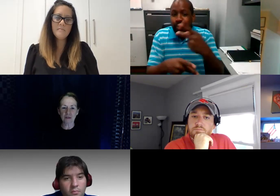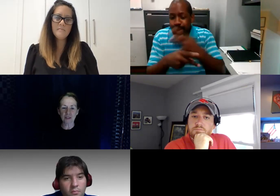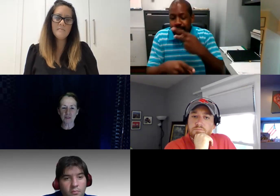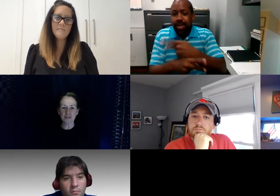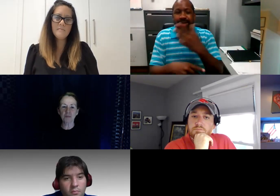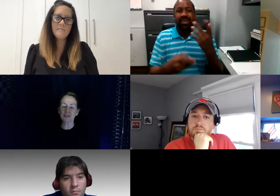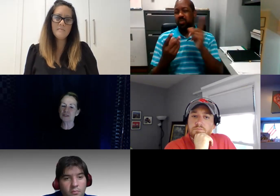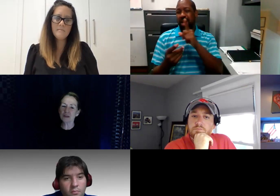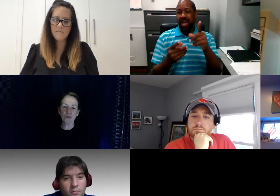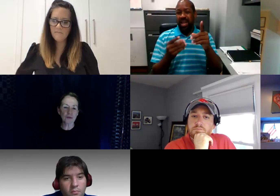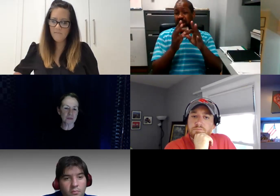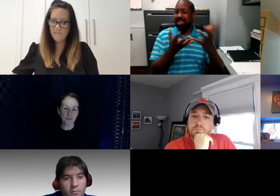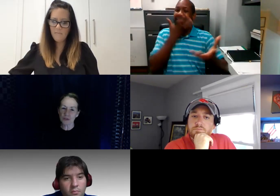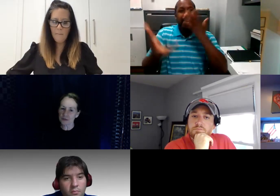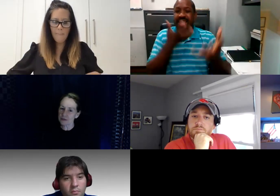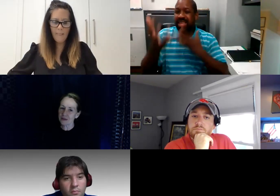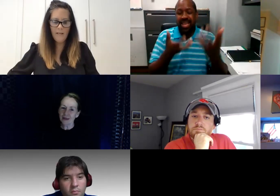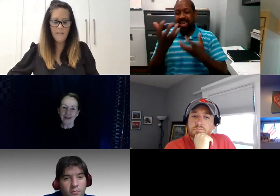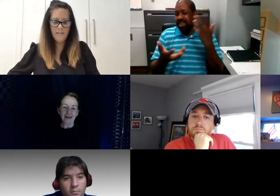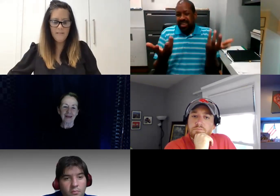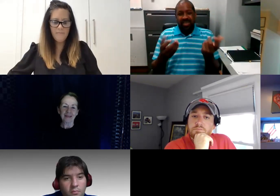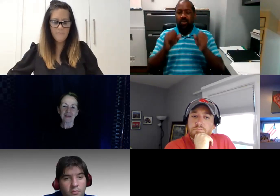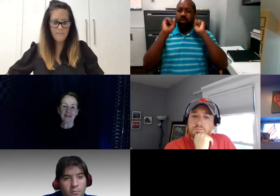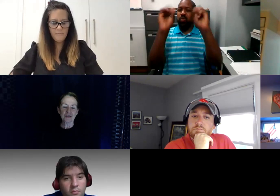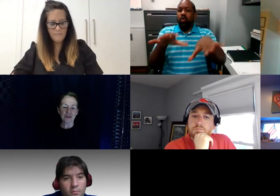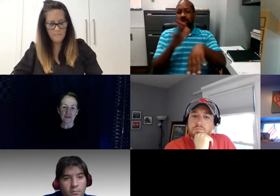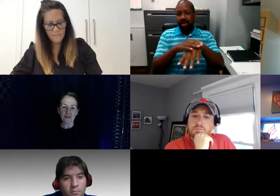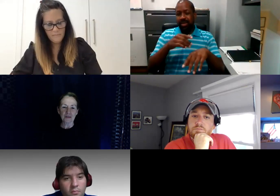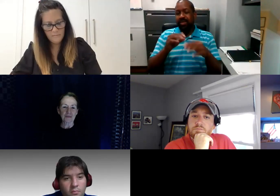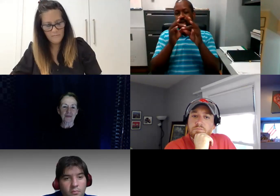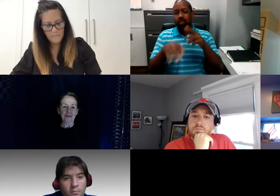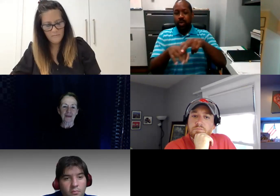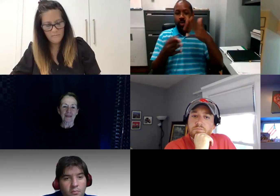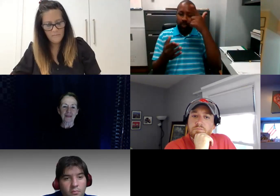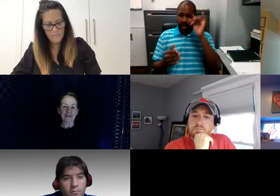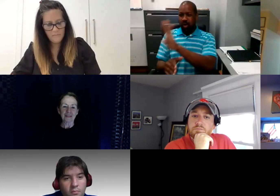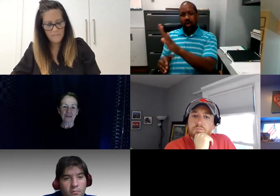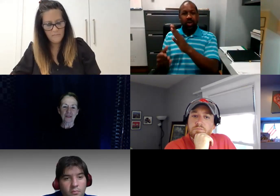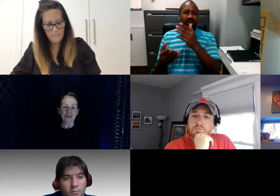WOW, OKAY. WELL, SINCE I'VE JOINED THE COMMISSION, AT FIRST PEOPLE COMPLAINED TO ME ABOUT THE INTERPRETER REFERRAL SERVICE. AND IT WAS REPEATED AND IT WAS FAIRLY SPECIFIC. BUT IT JUST GOT WORSE AND WORSE.